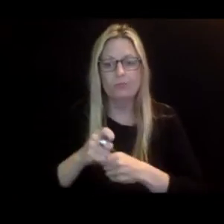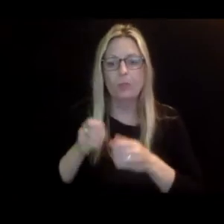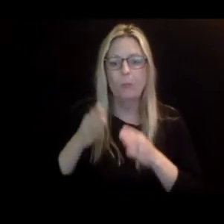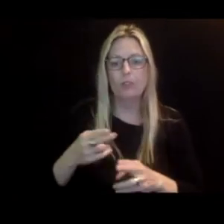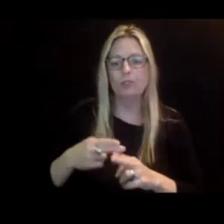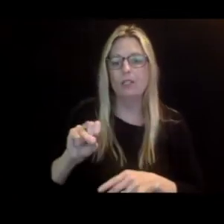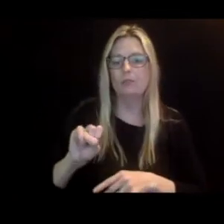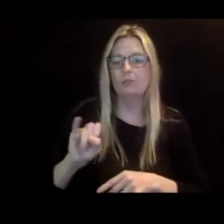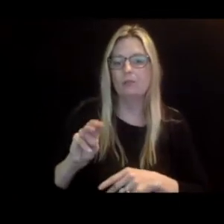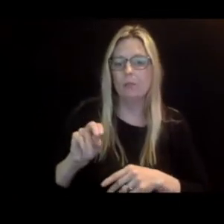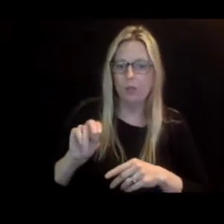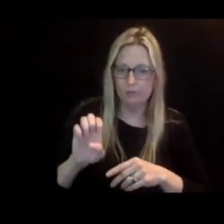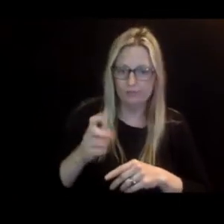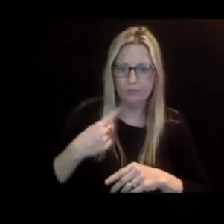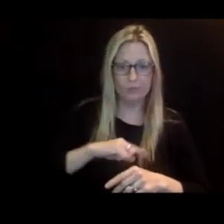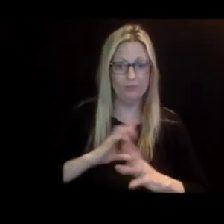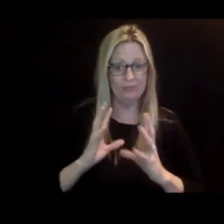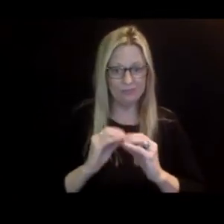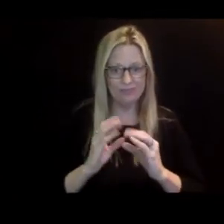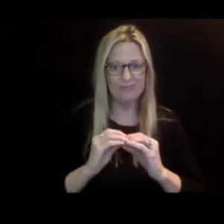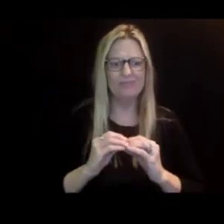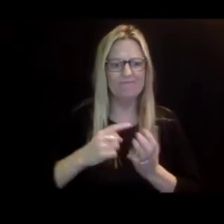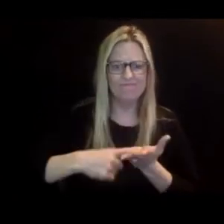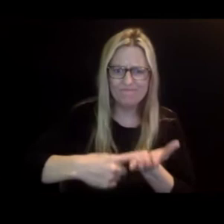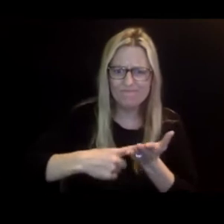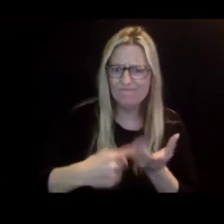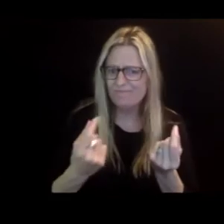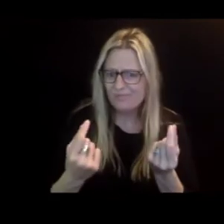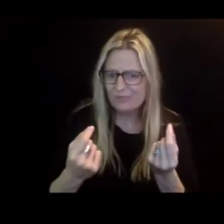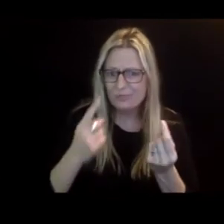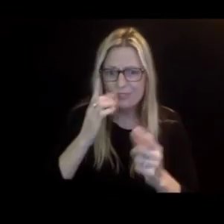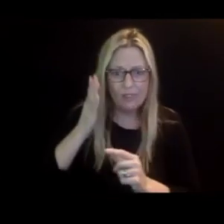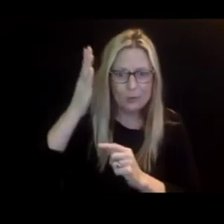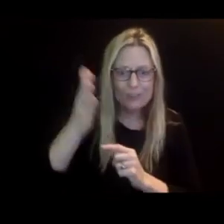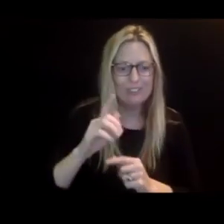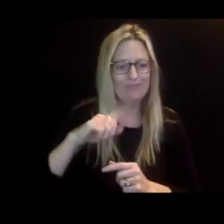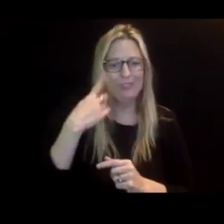person who took over is Simone. We have met to discuss what our future partnership will